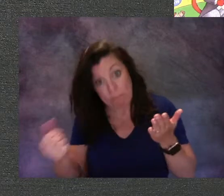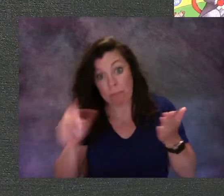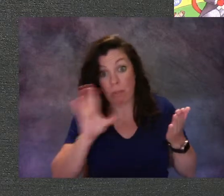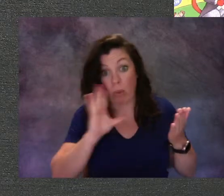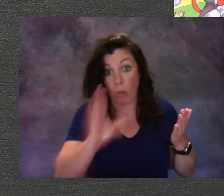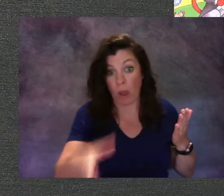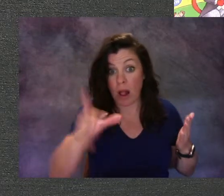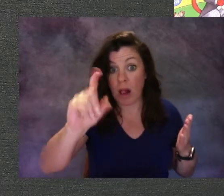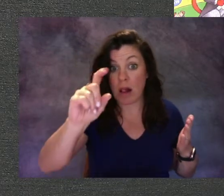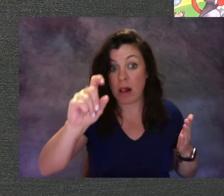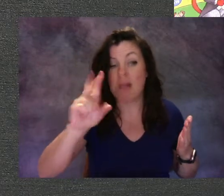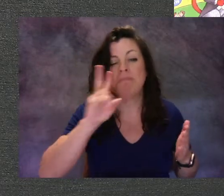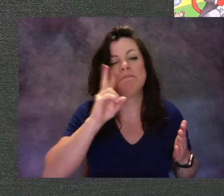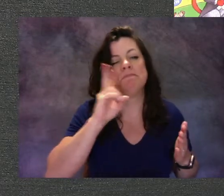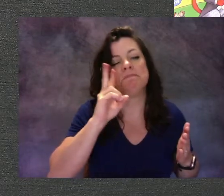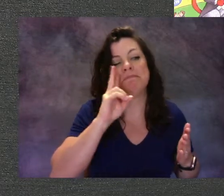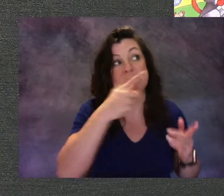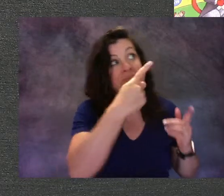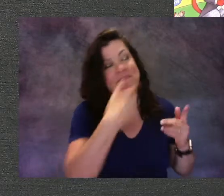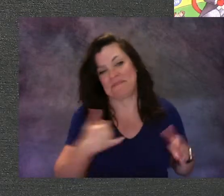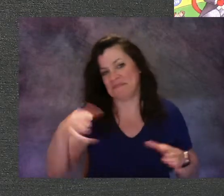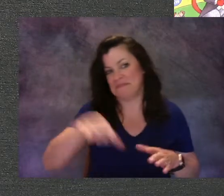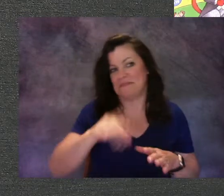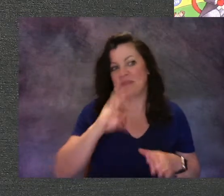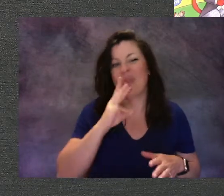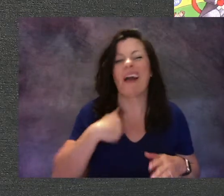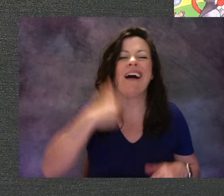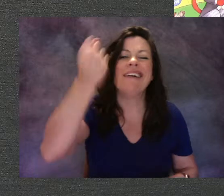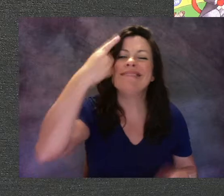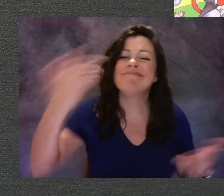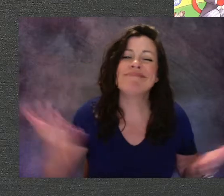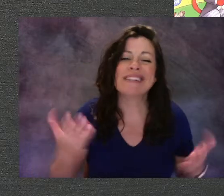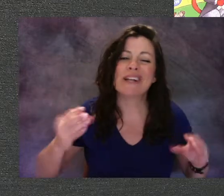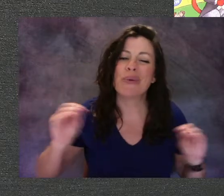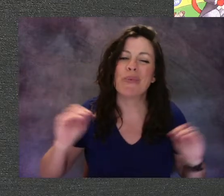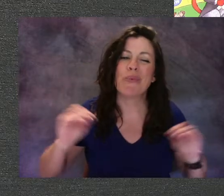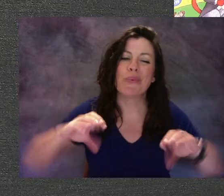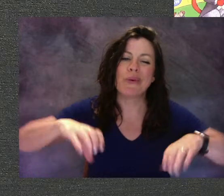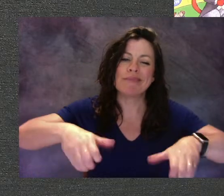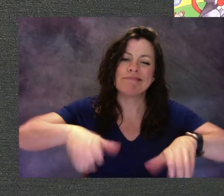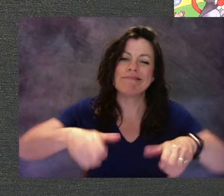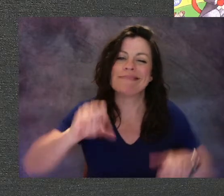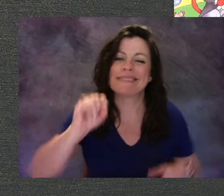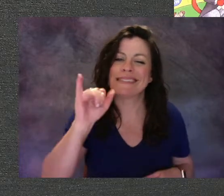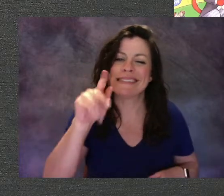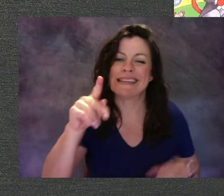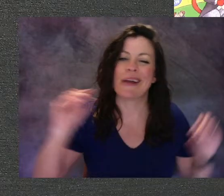So I'm gonna fill up this bowl with water, 'cause I don't have a sink right here. Okay.